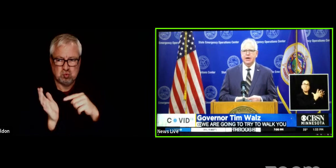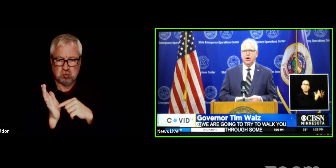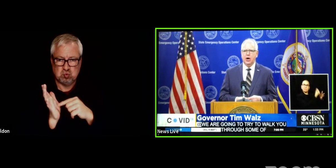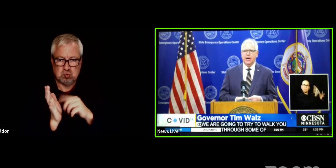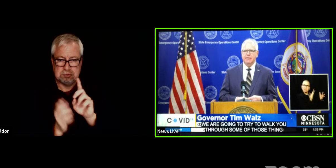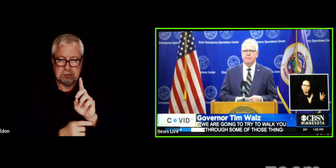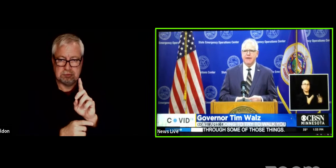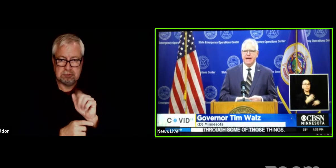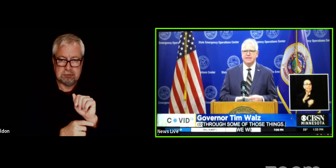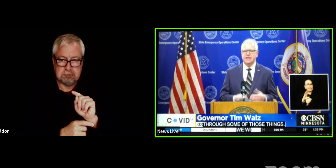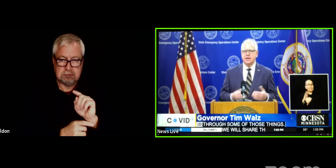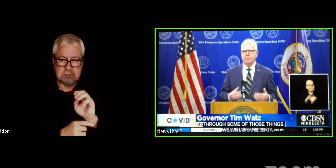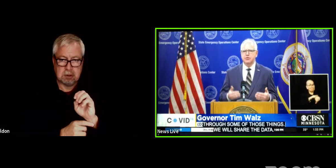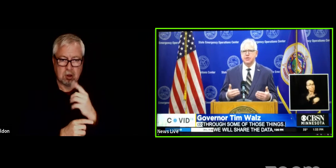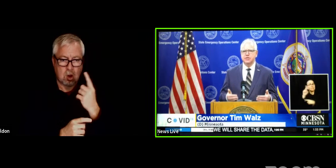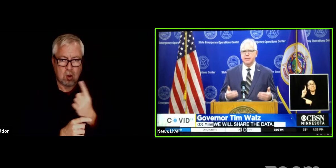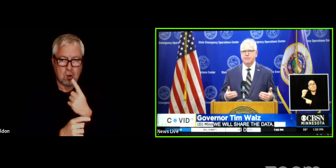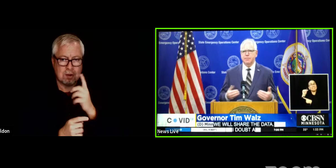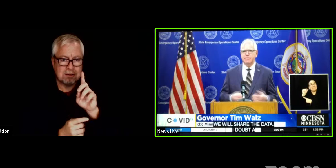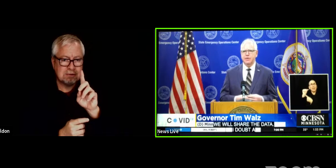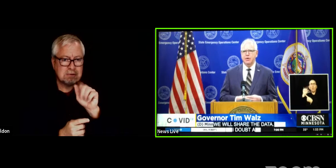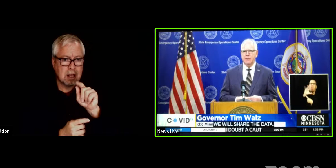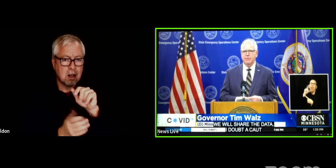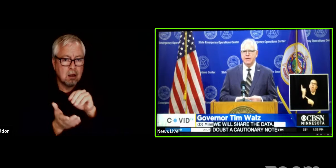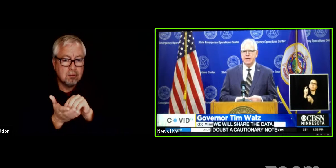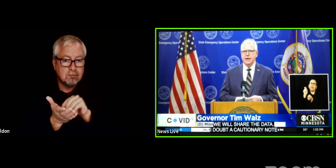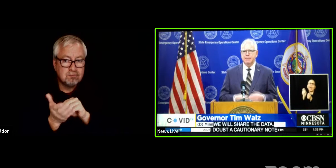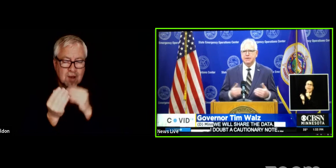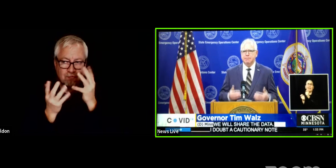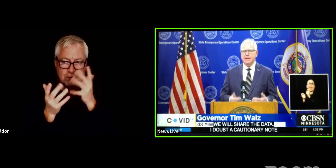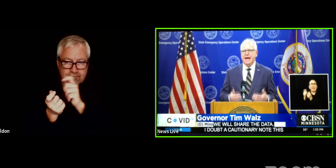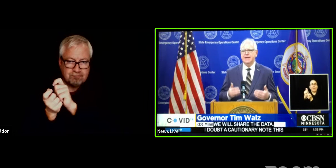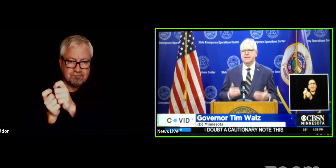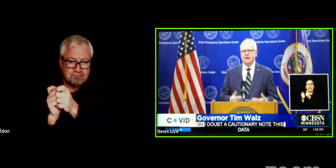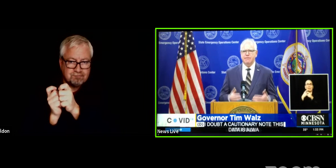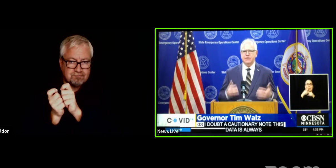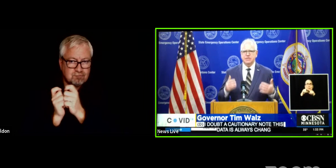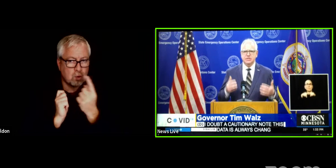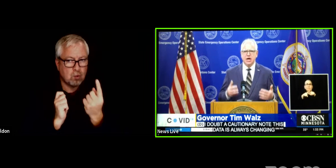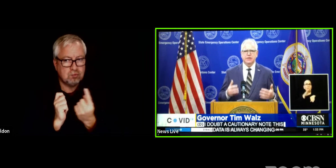ON VACCINE NUMBERS COMING FROM THE GOVERNMENT BUT THE PLAN ITSELF IS SOLID.